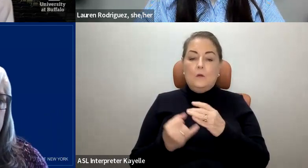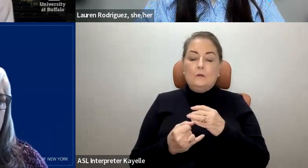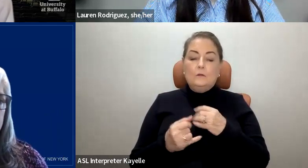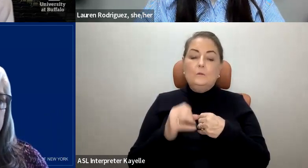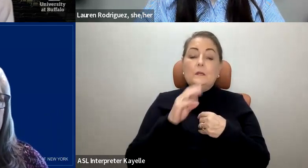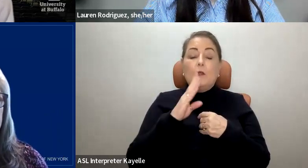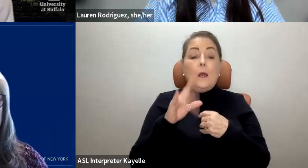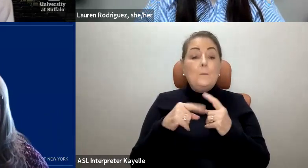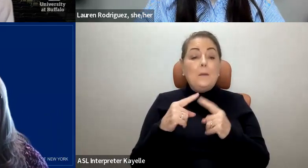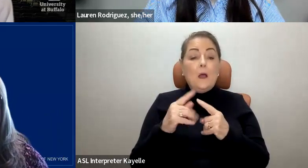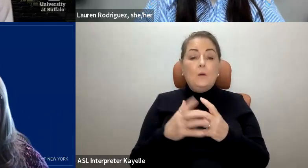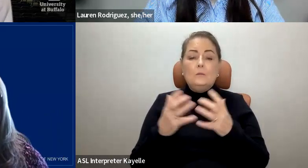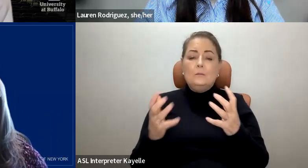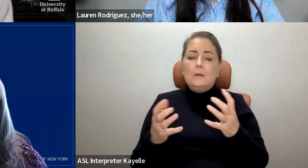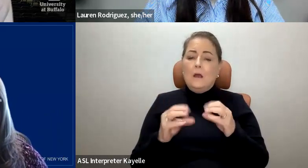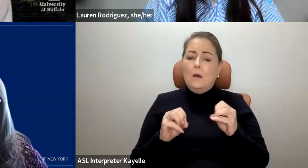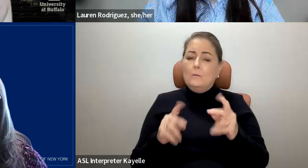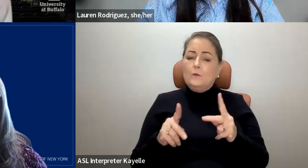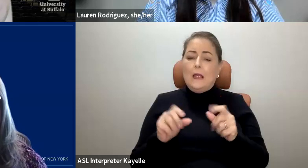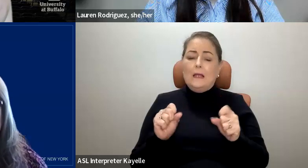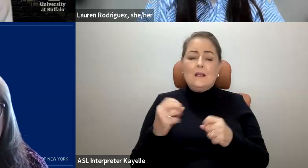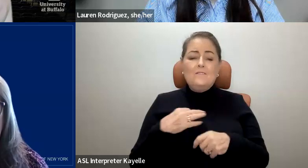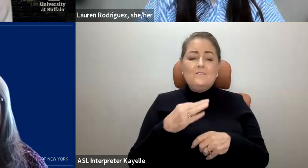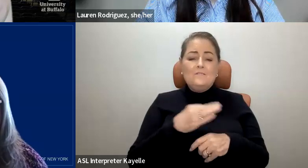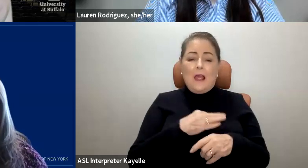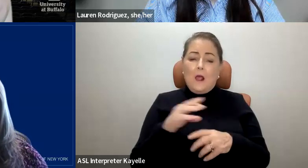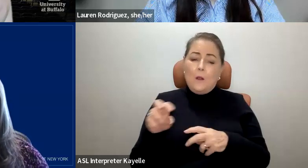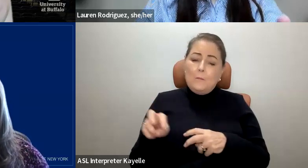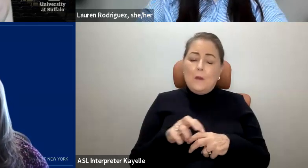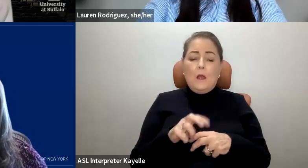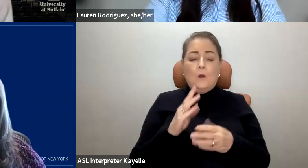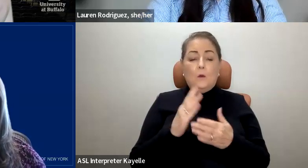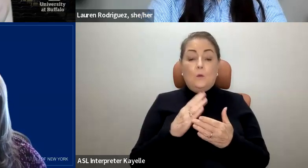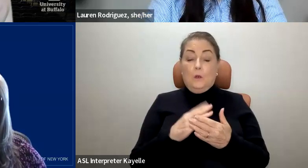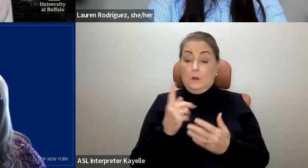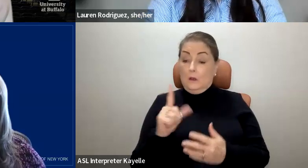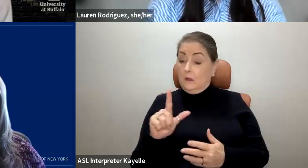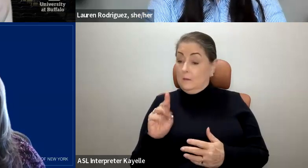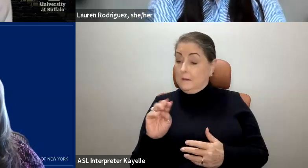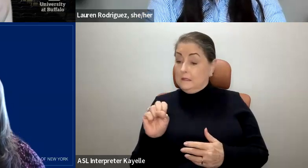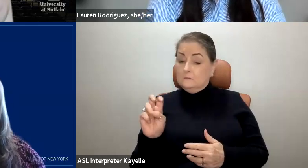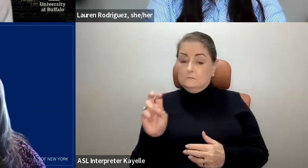we have a tremendous opportunity, as faculty are migrating their courses from one LMS to another, to really look